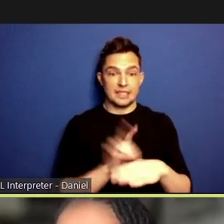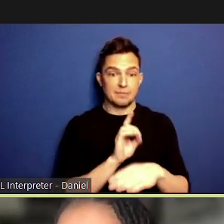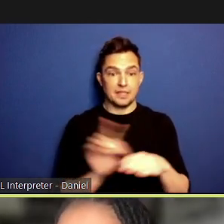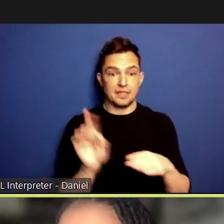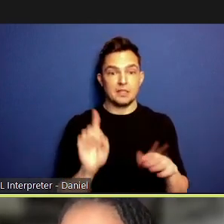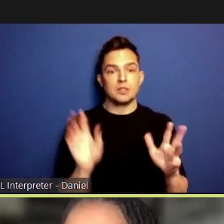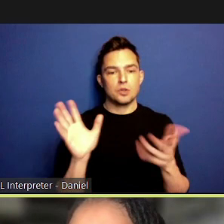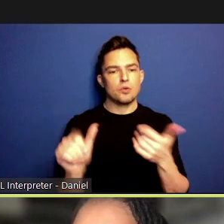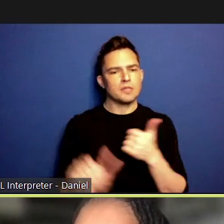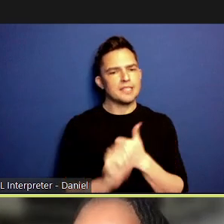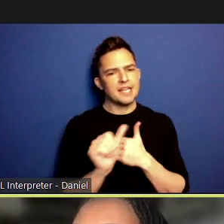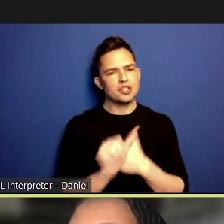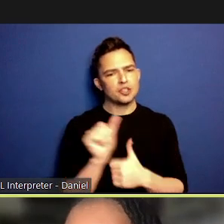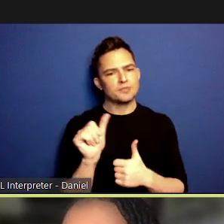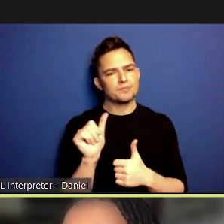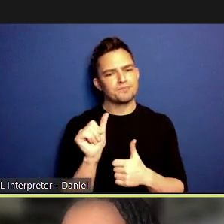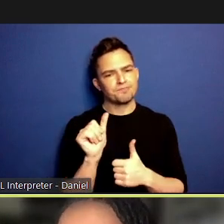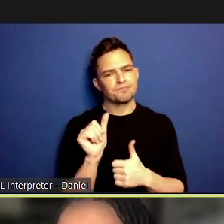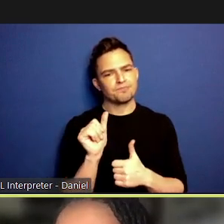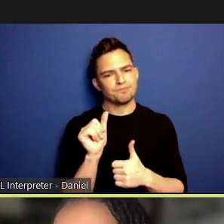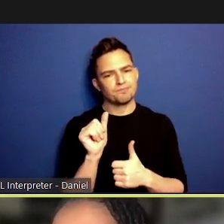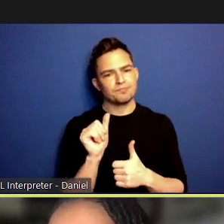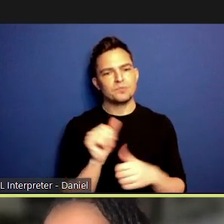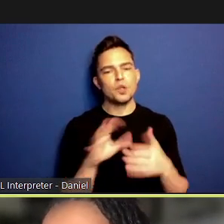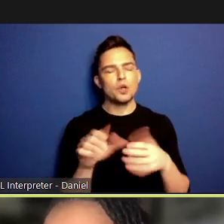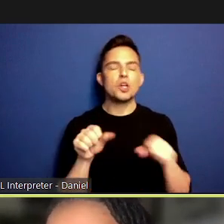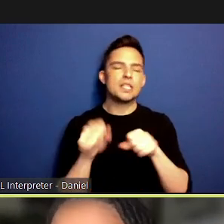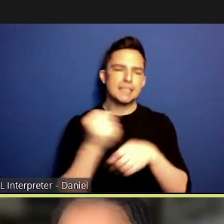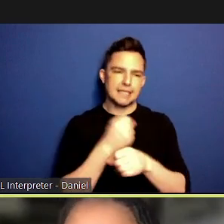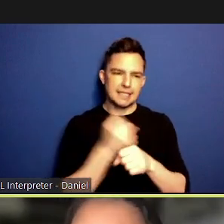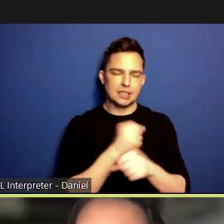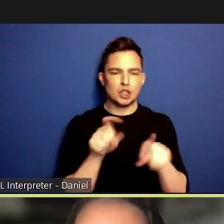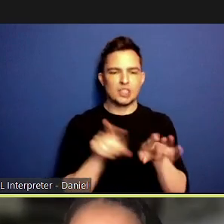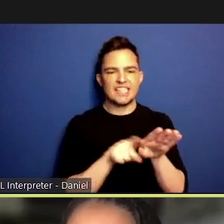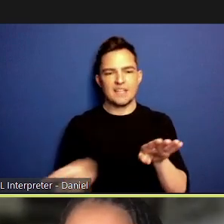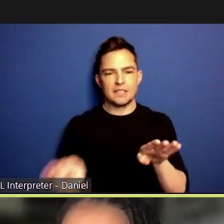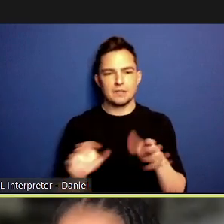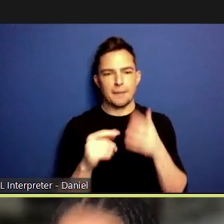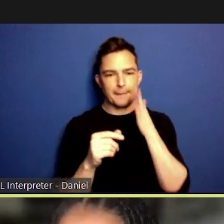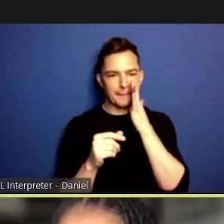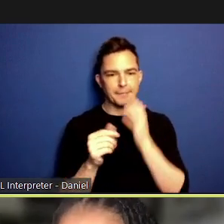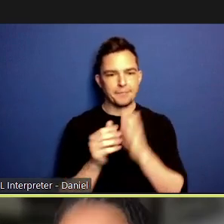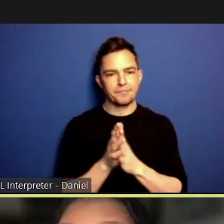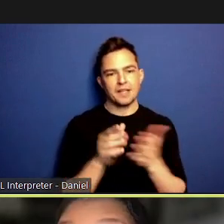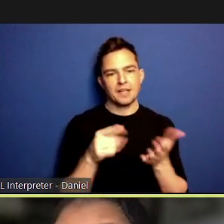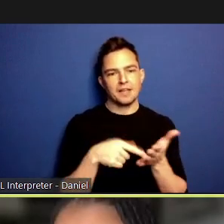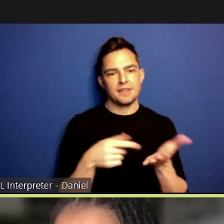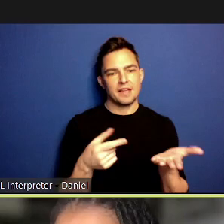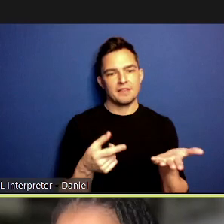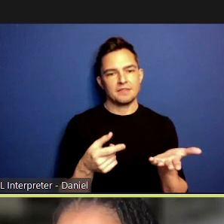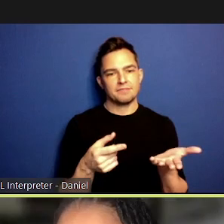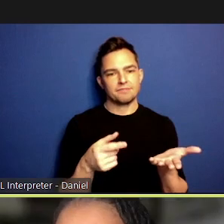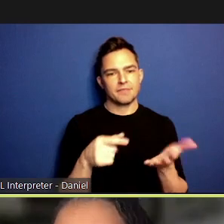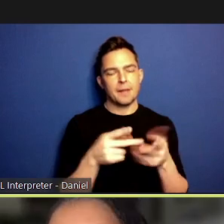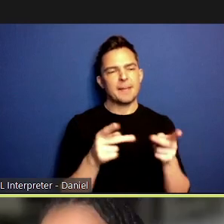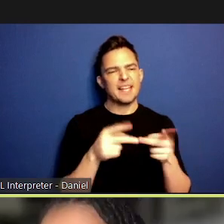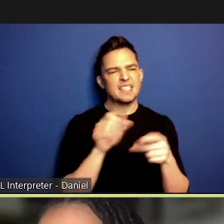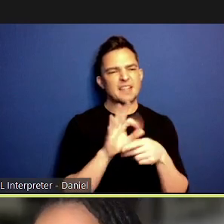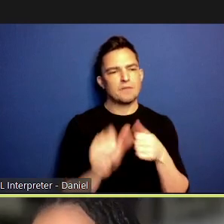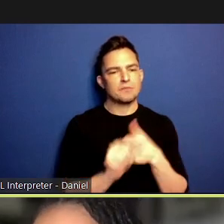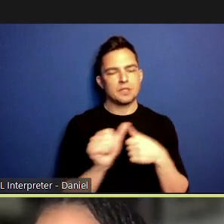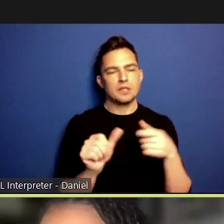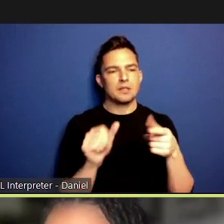when and if researchers and educators do not engage in a process that can circumvent misinterpretations,